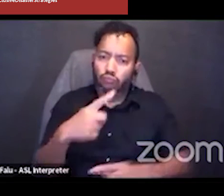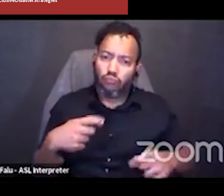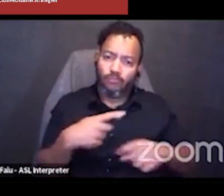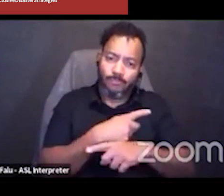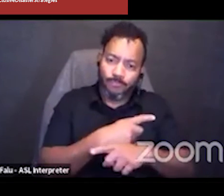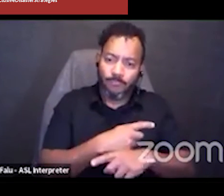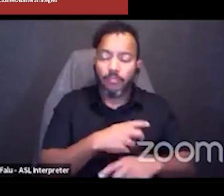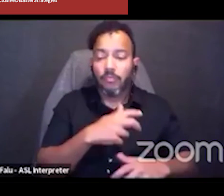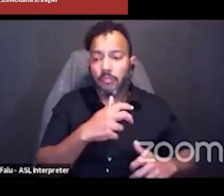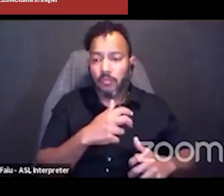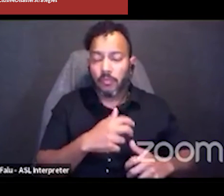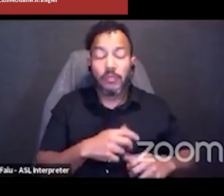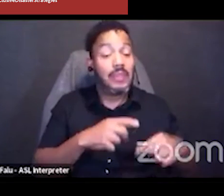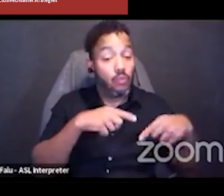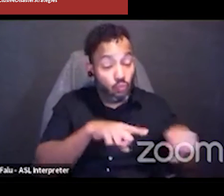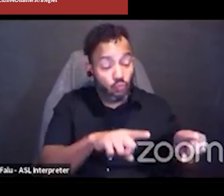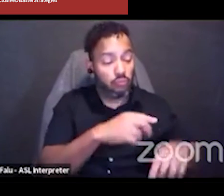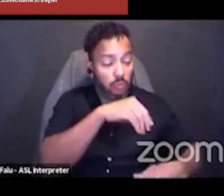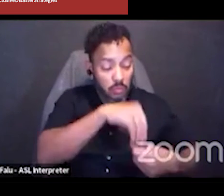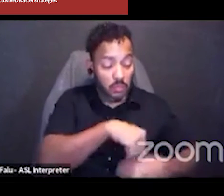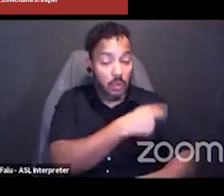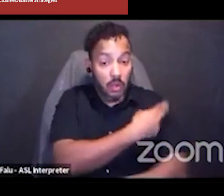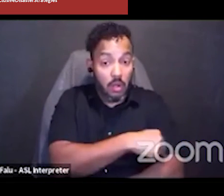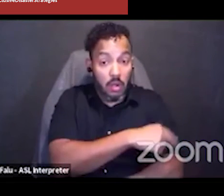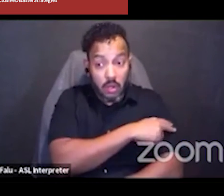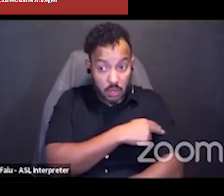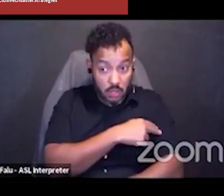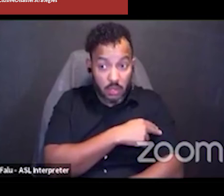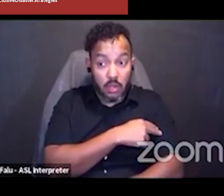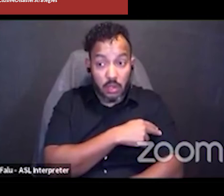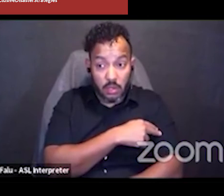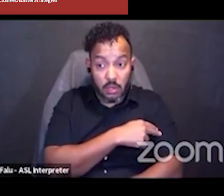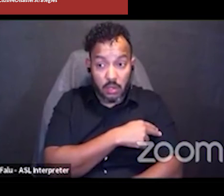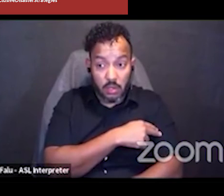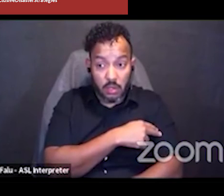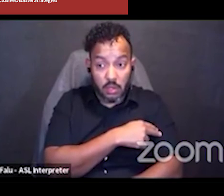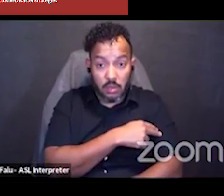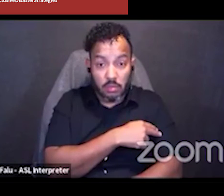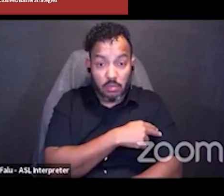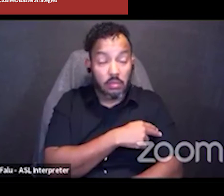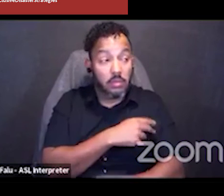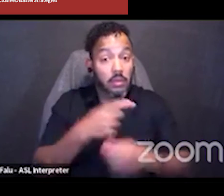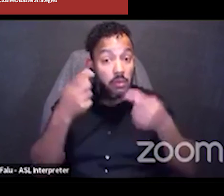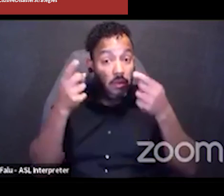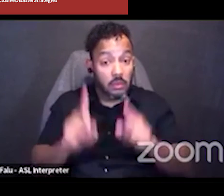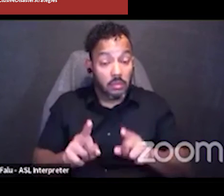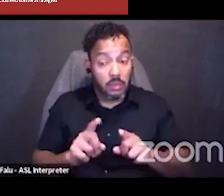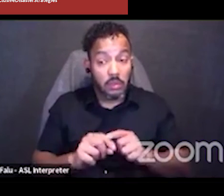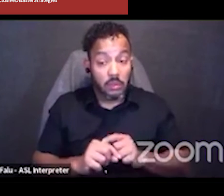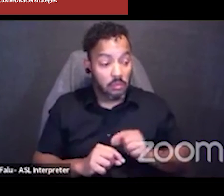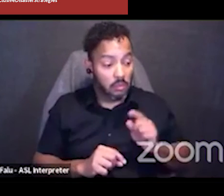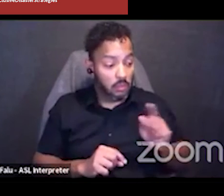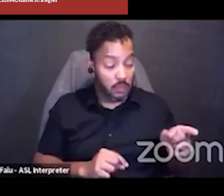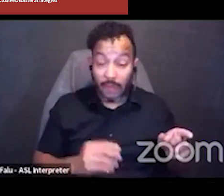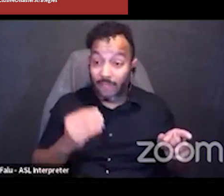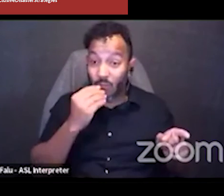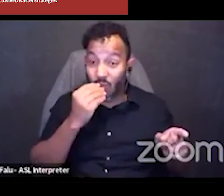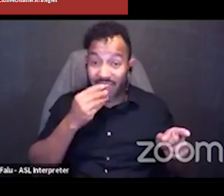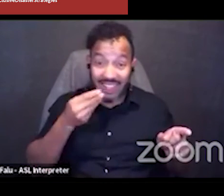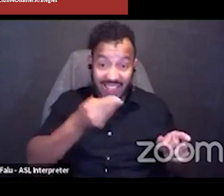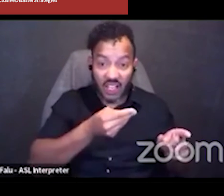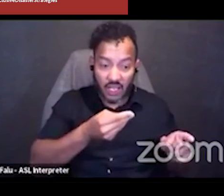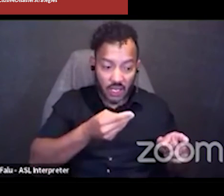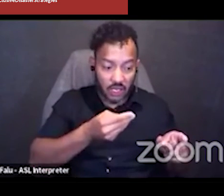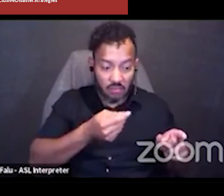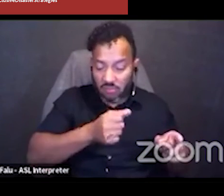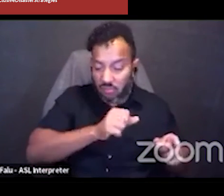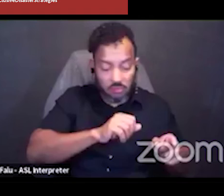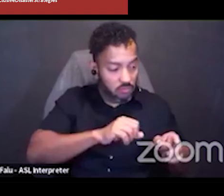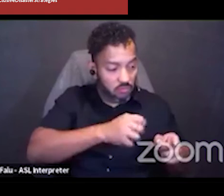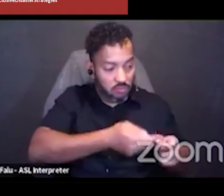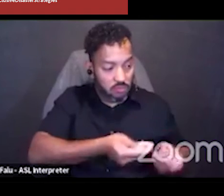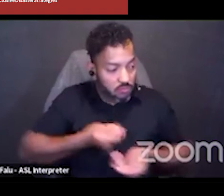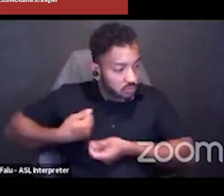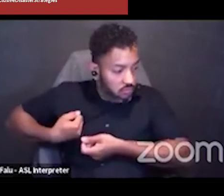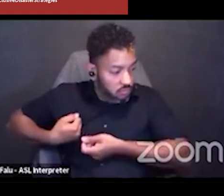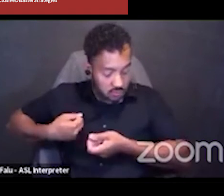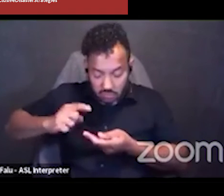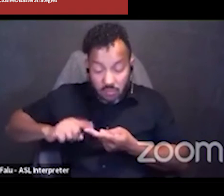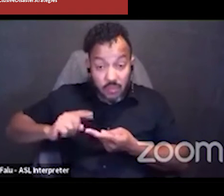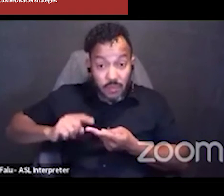With being in the hospital he was denied food, hydration as is read in the understanding.